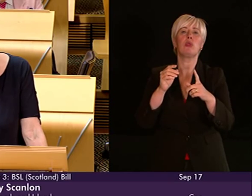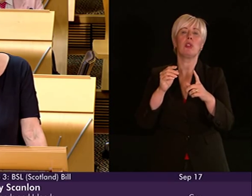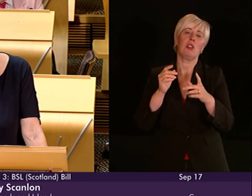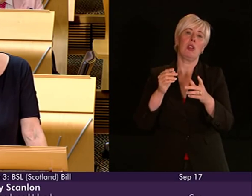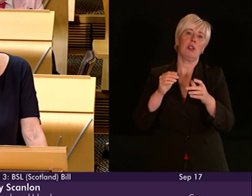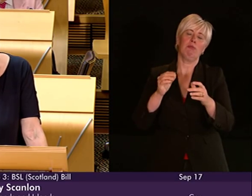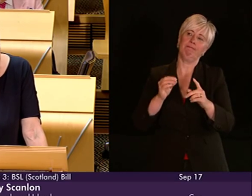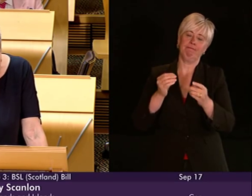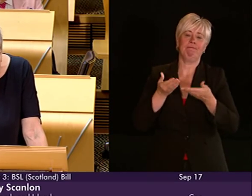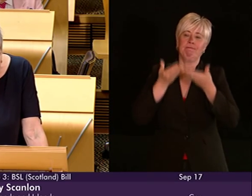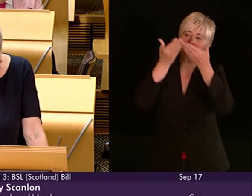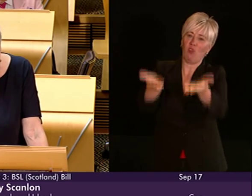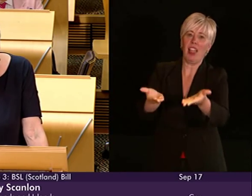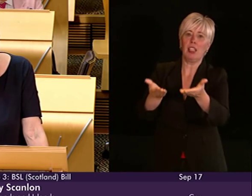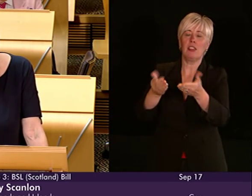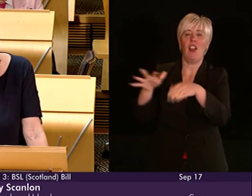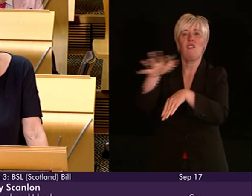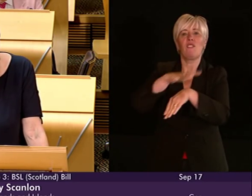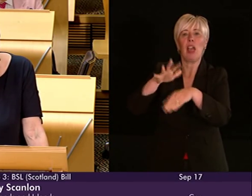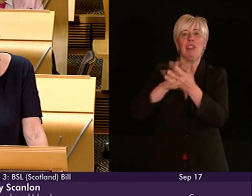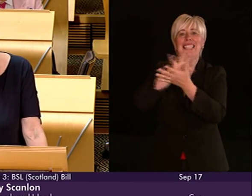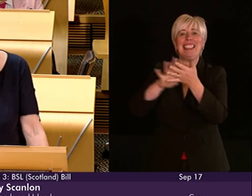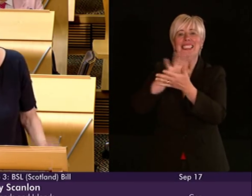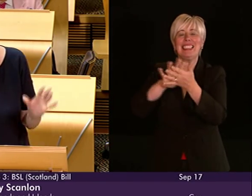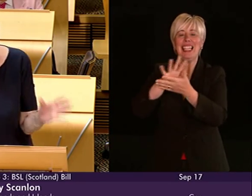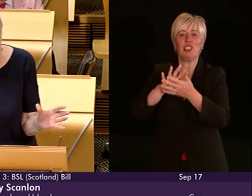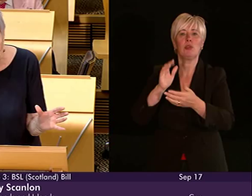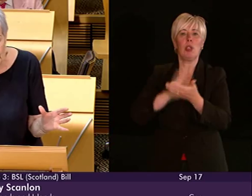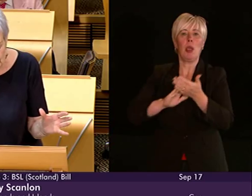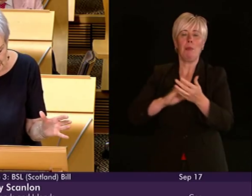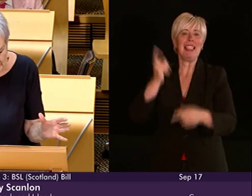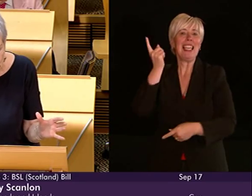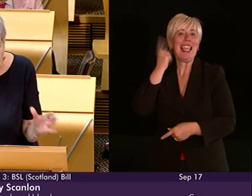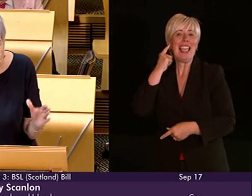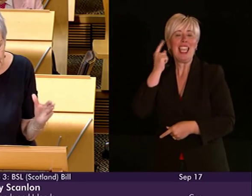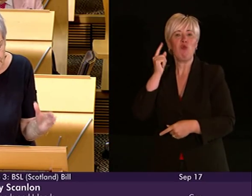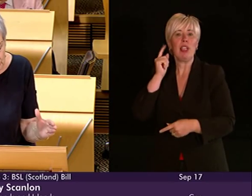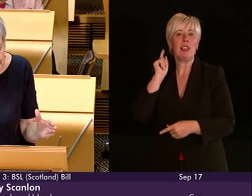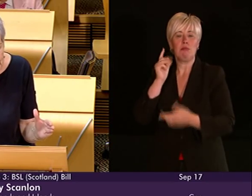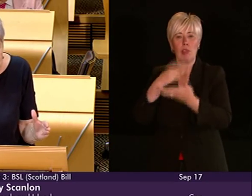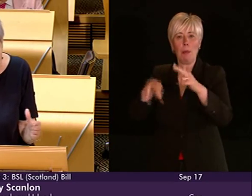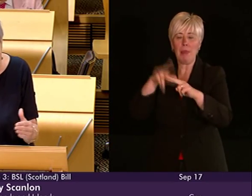family sign language in order to enhance the ability of hearing parents to communicate